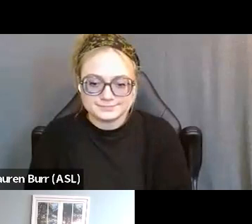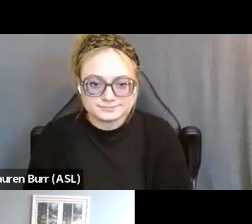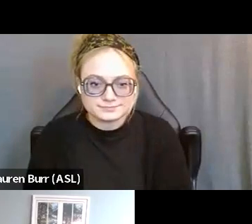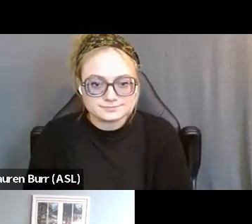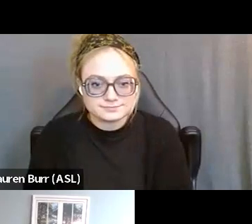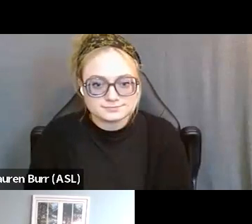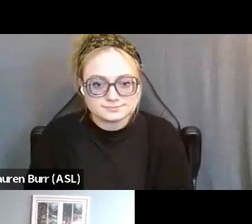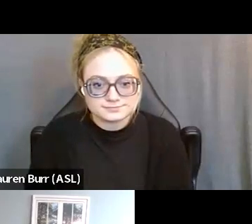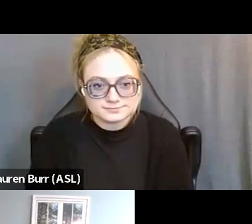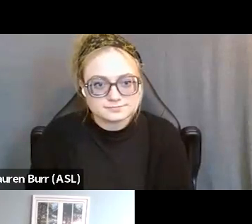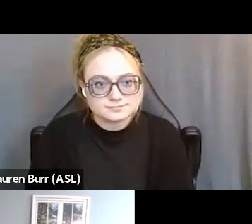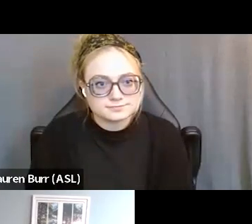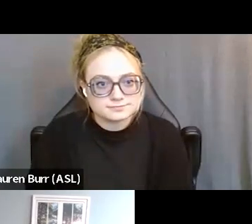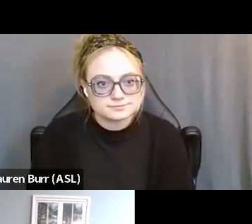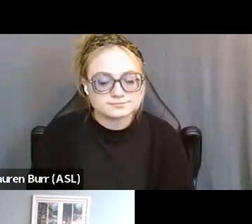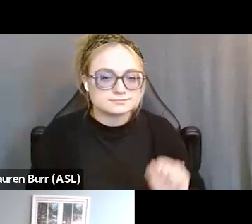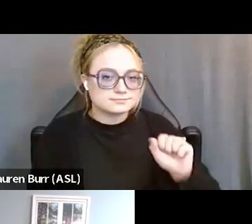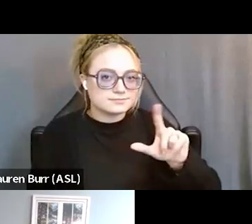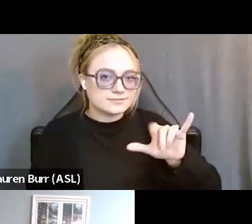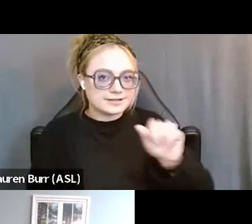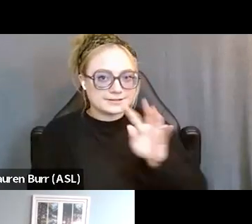I see a couple questions about,